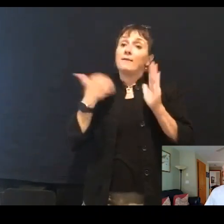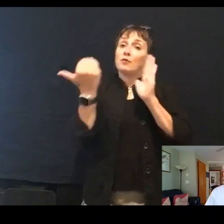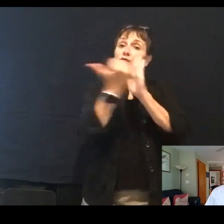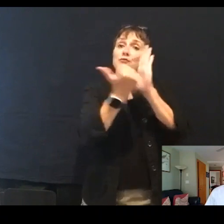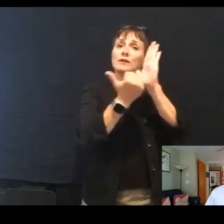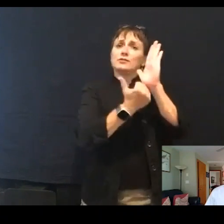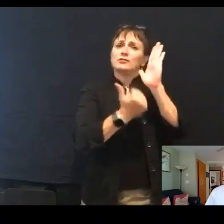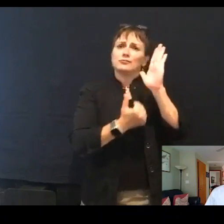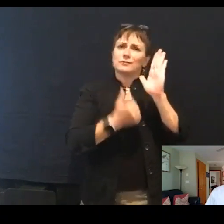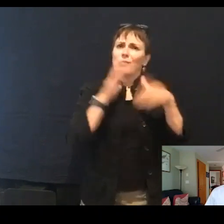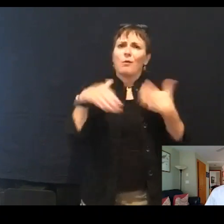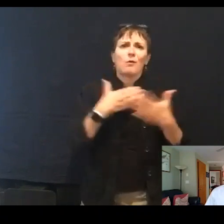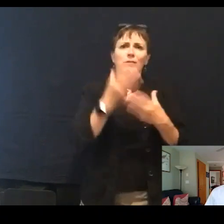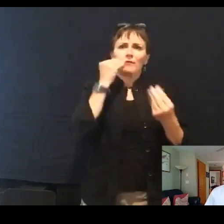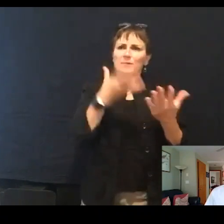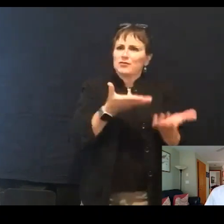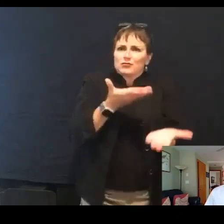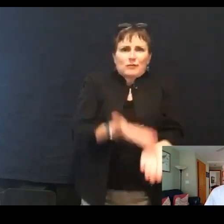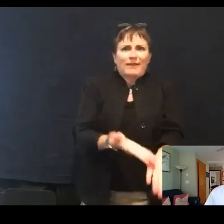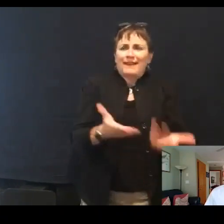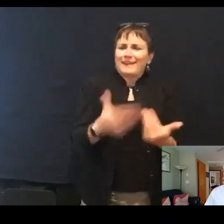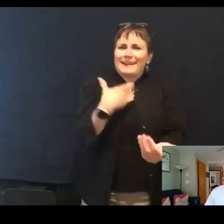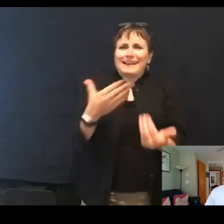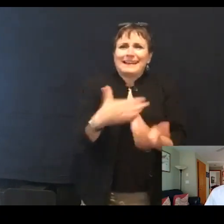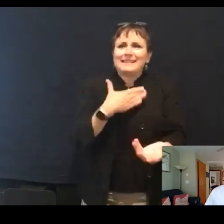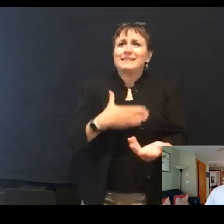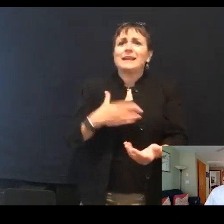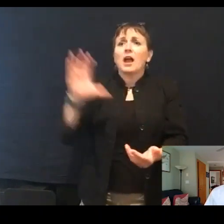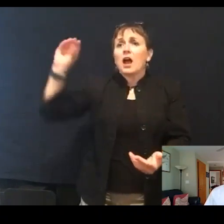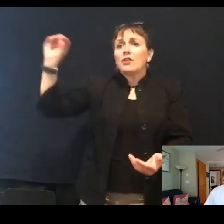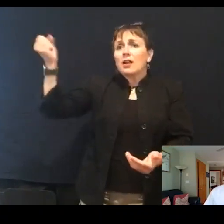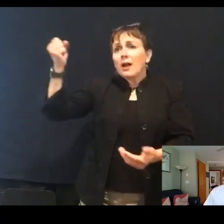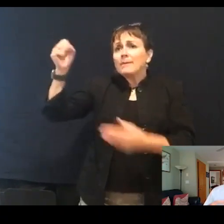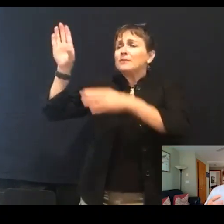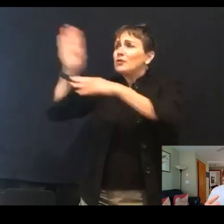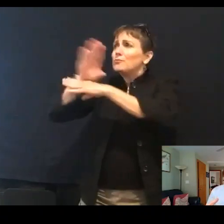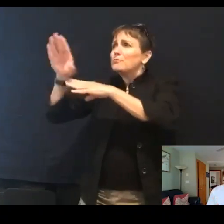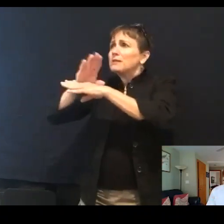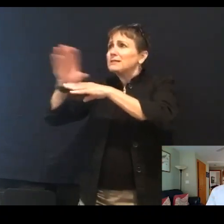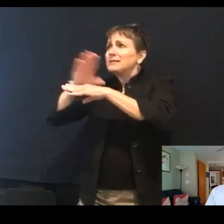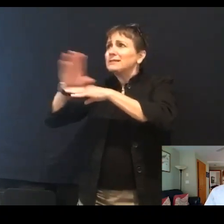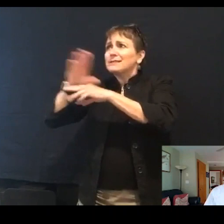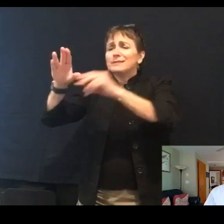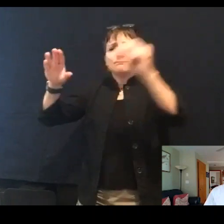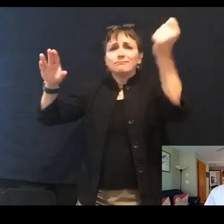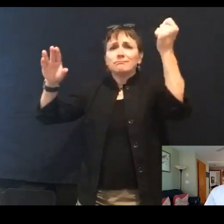of this information, companies can drop their barrier